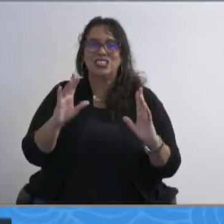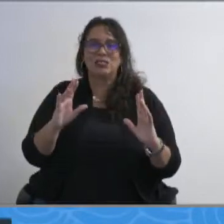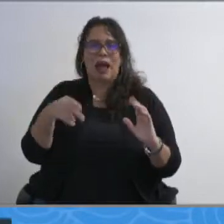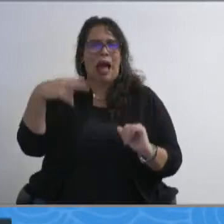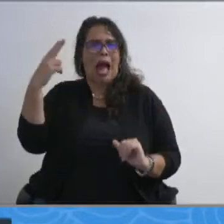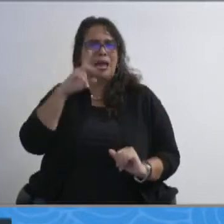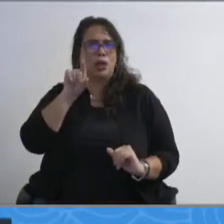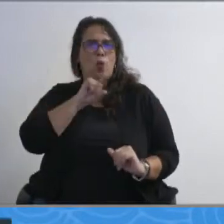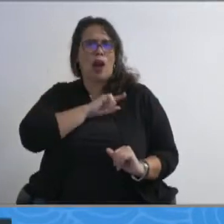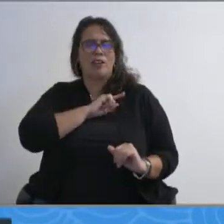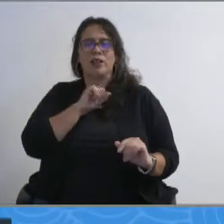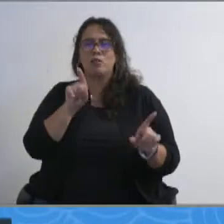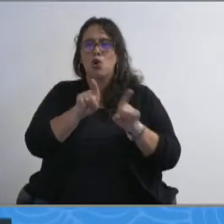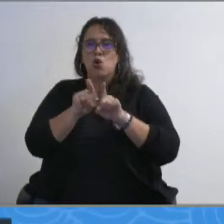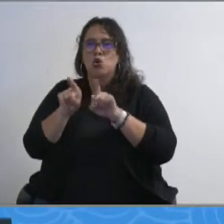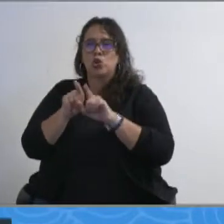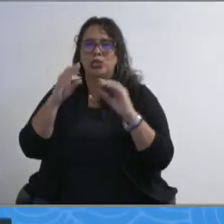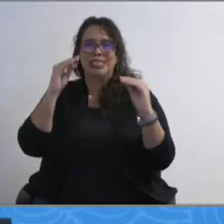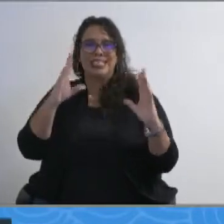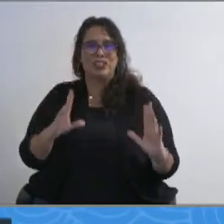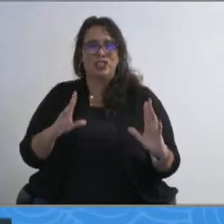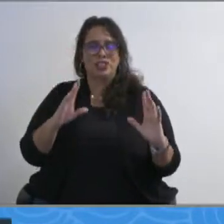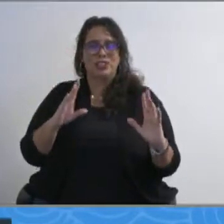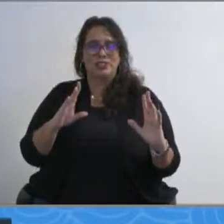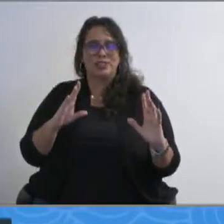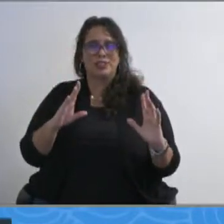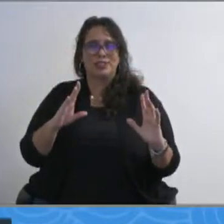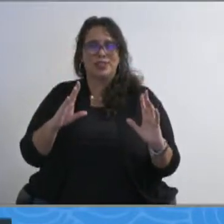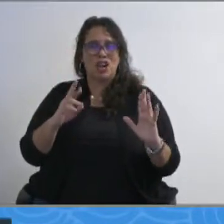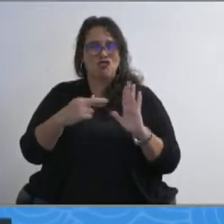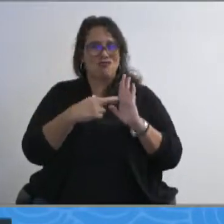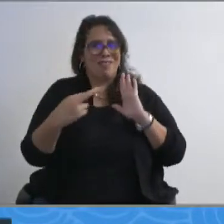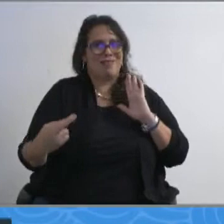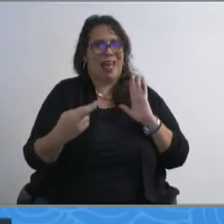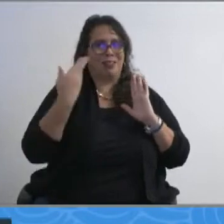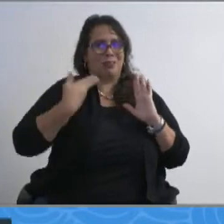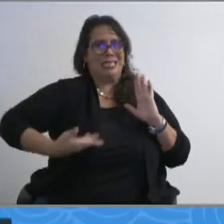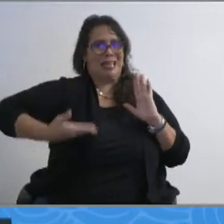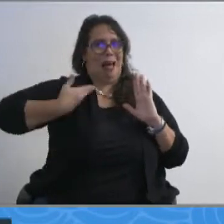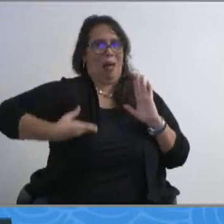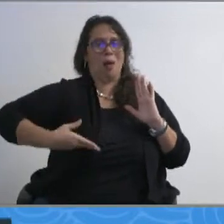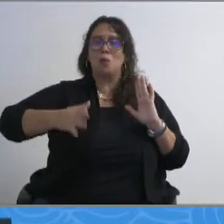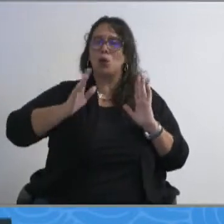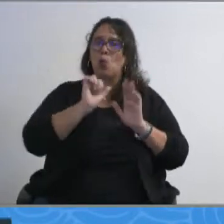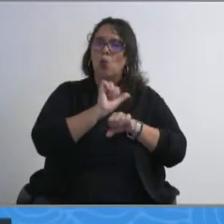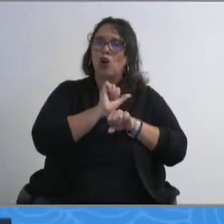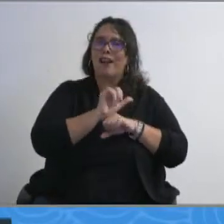but also teachers that students can see themselves in. We've been working on that too.